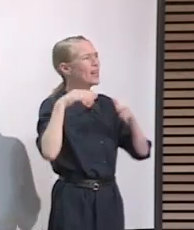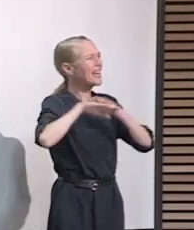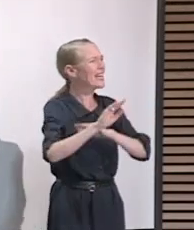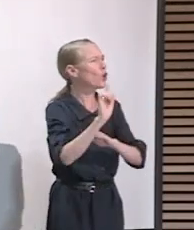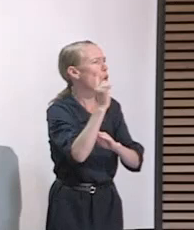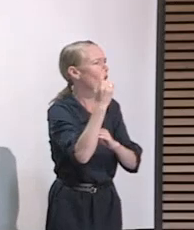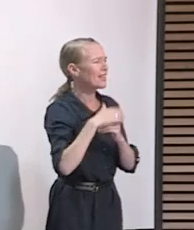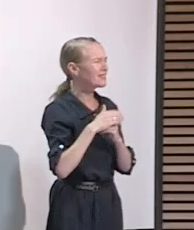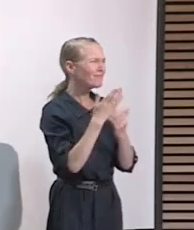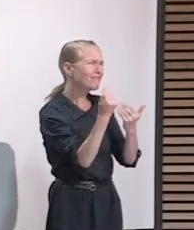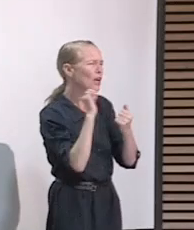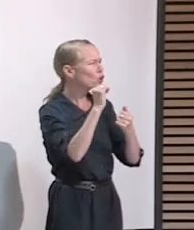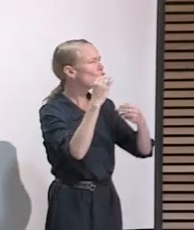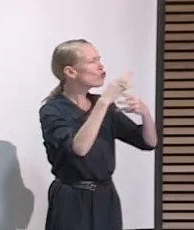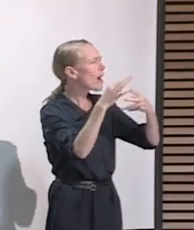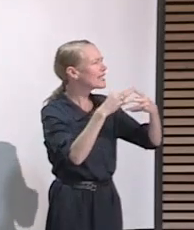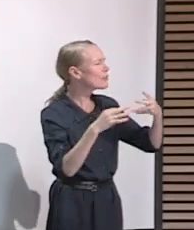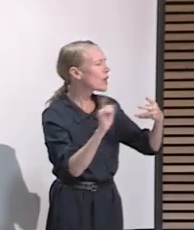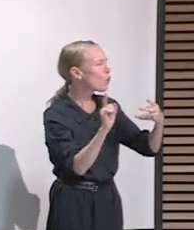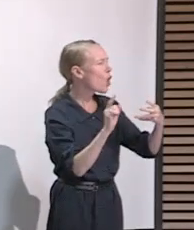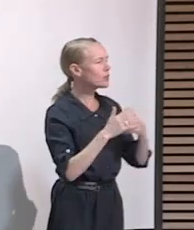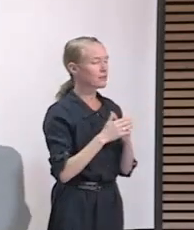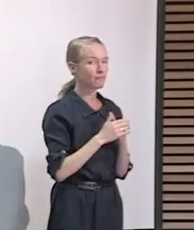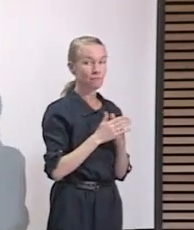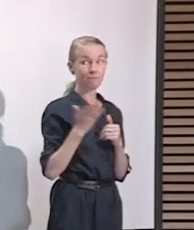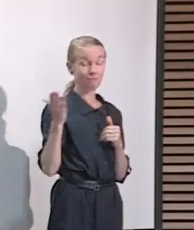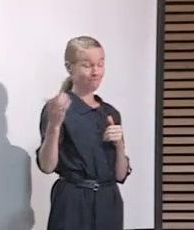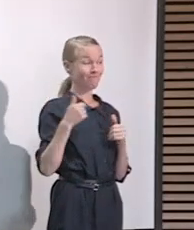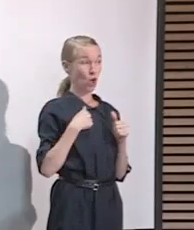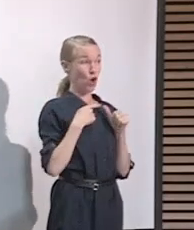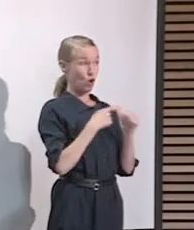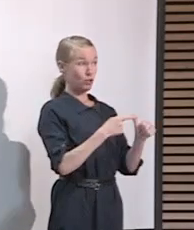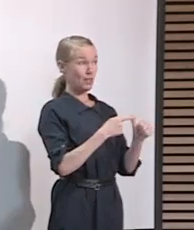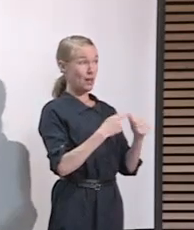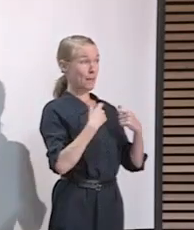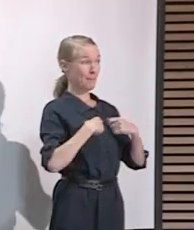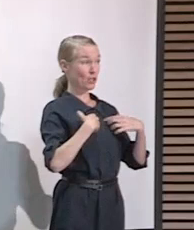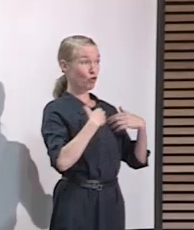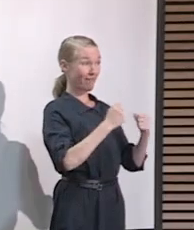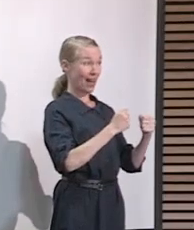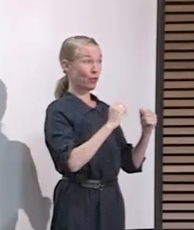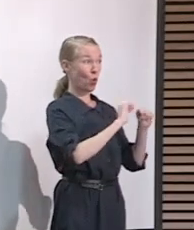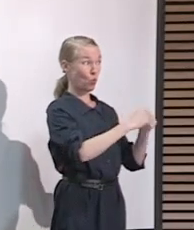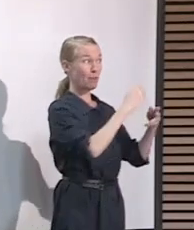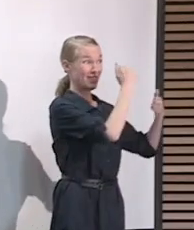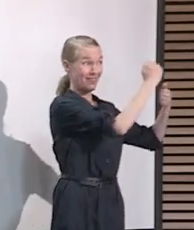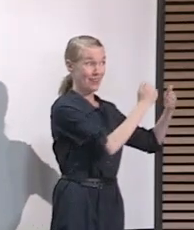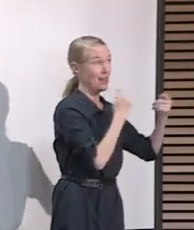people can procure an exemption and what you're giving exemptions for? There is an